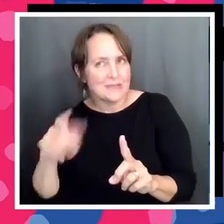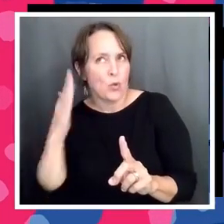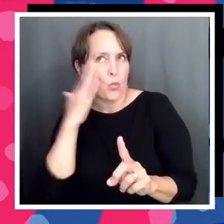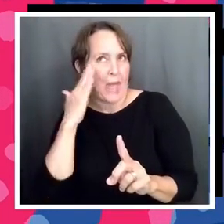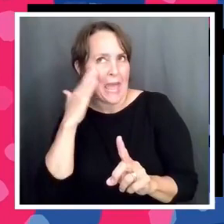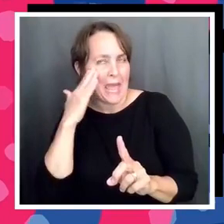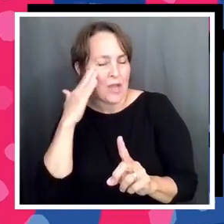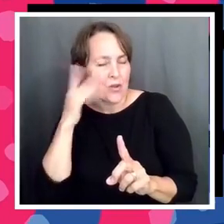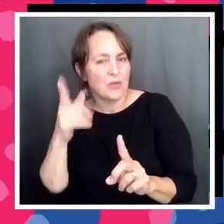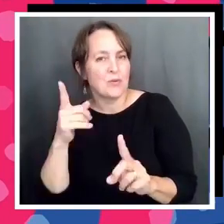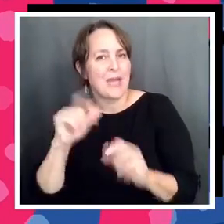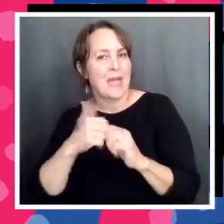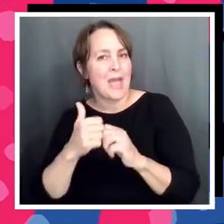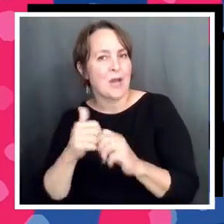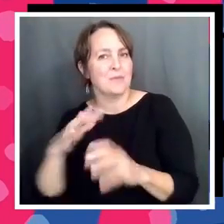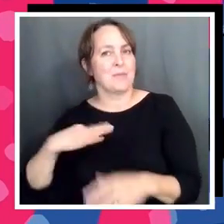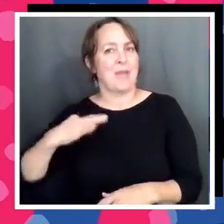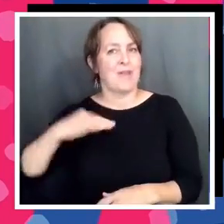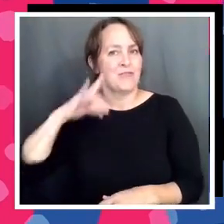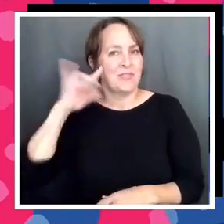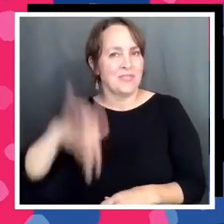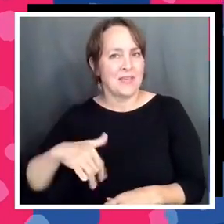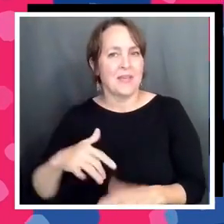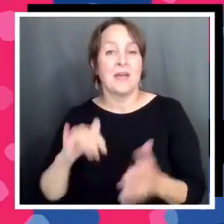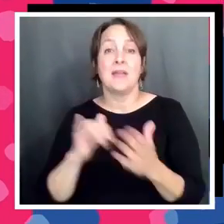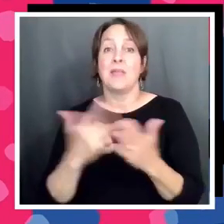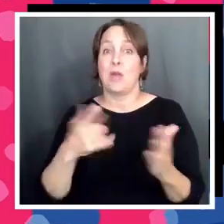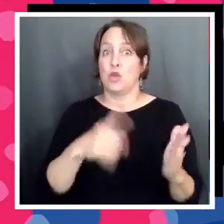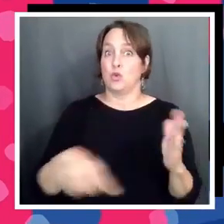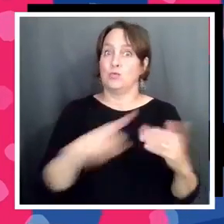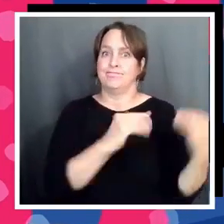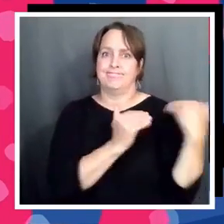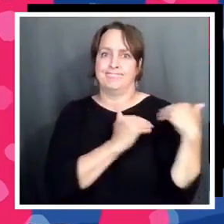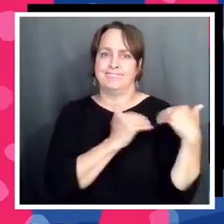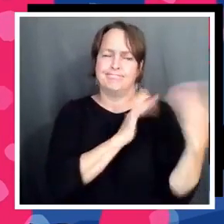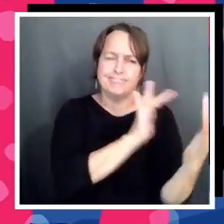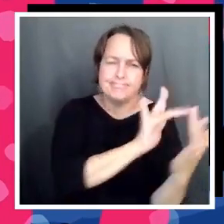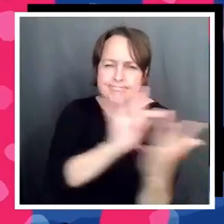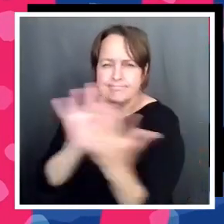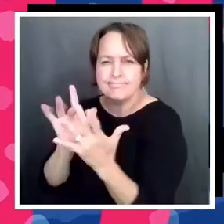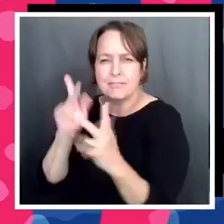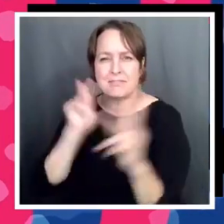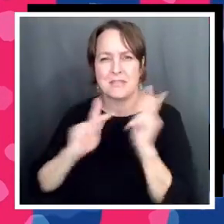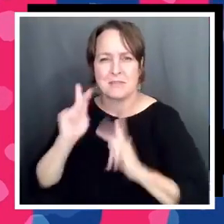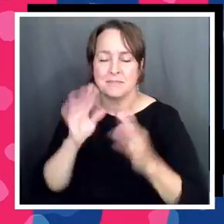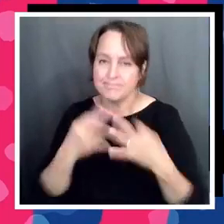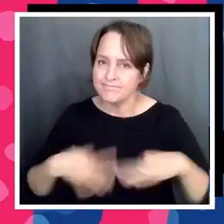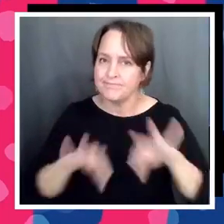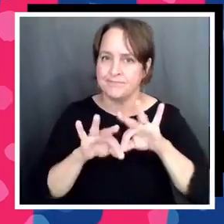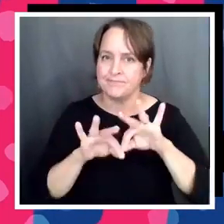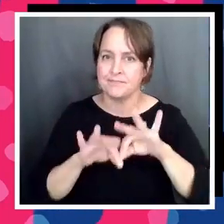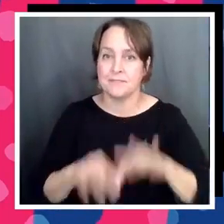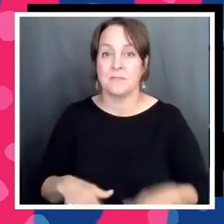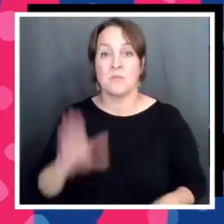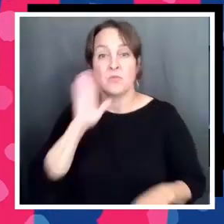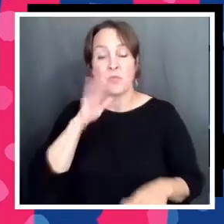RETURNS ARE AWARE OF THE CREDIT